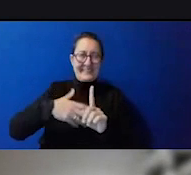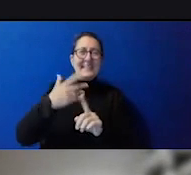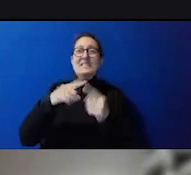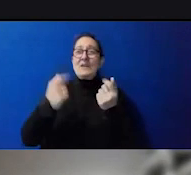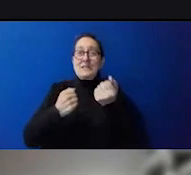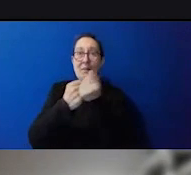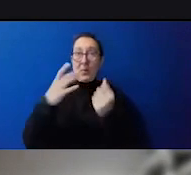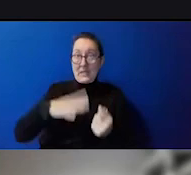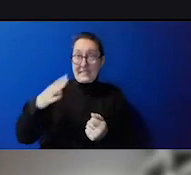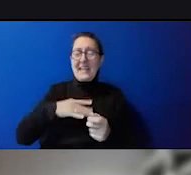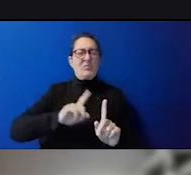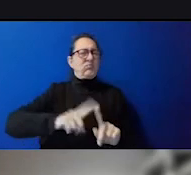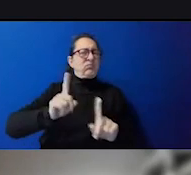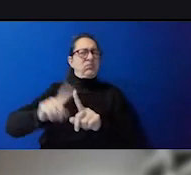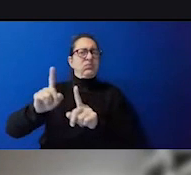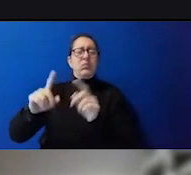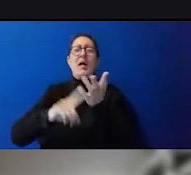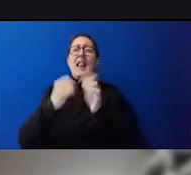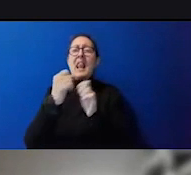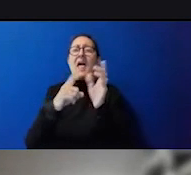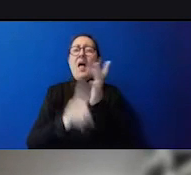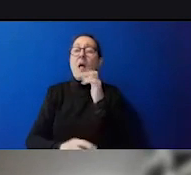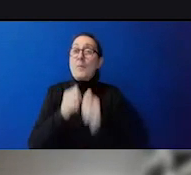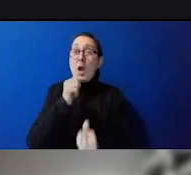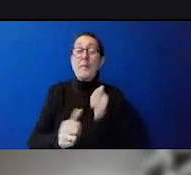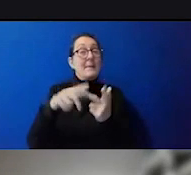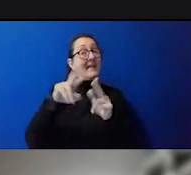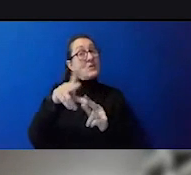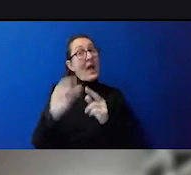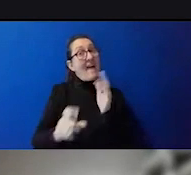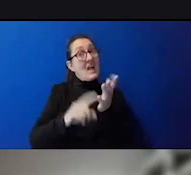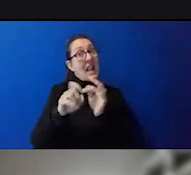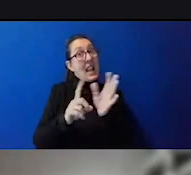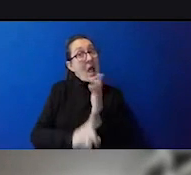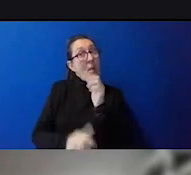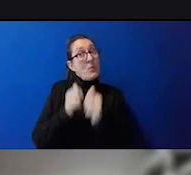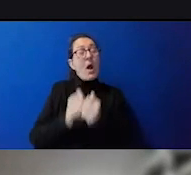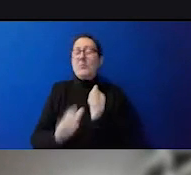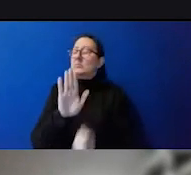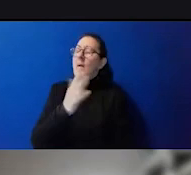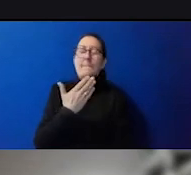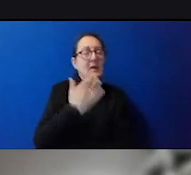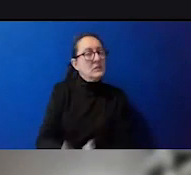legal problems uh so uh if you have a legal problem please give us a call uh even if we